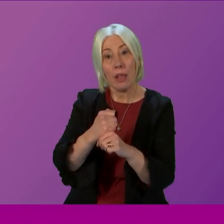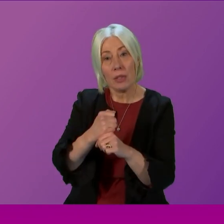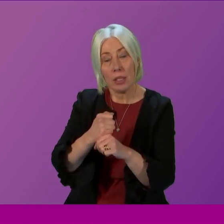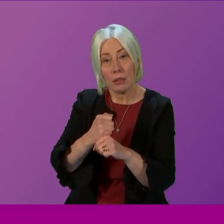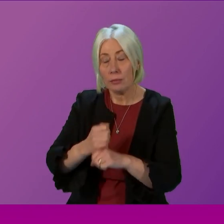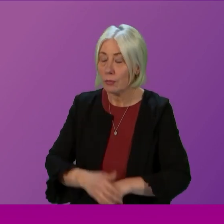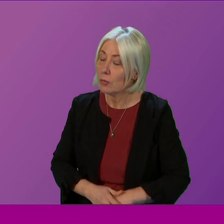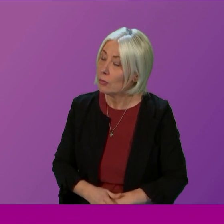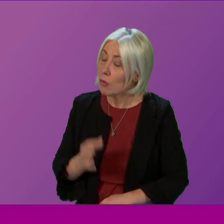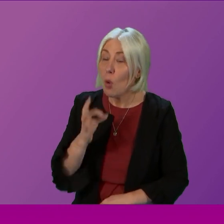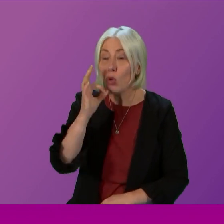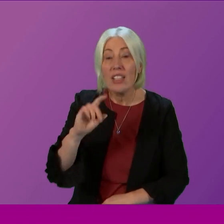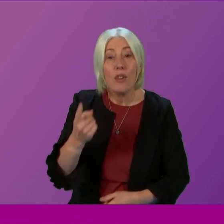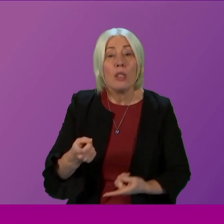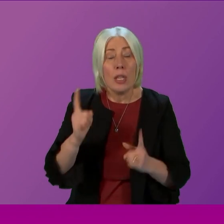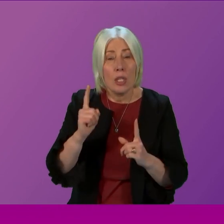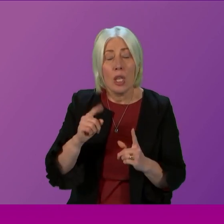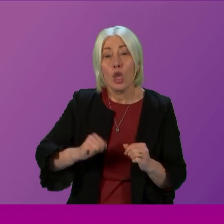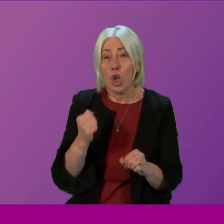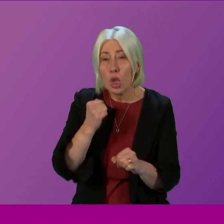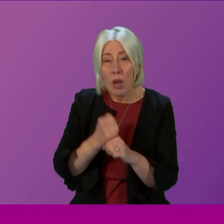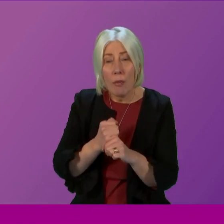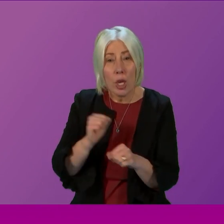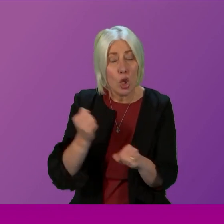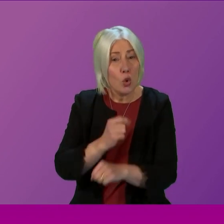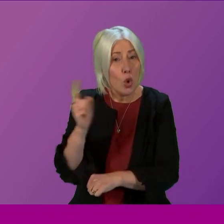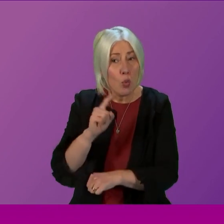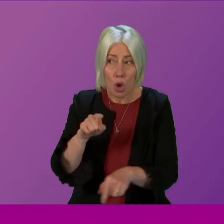To ask the First Minister what action the Scottish Government is taking to encourage people to become